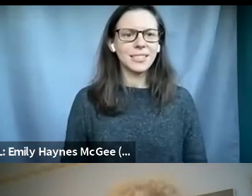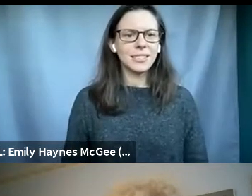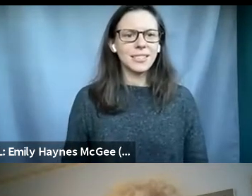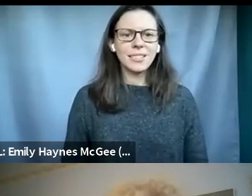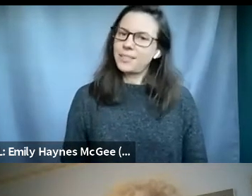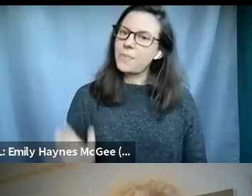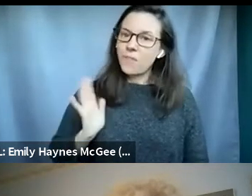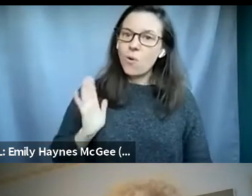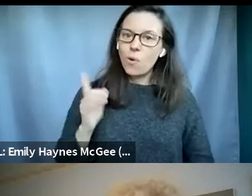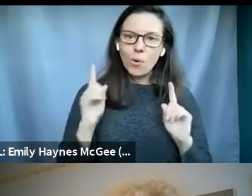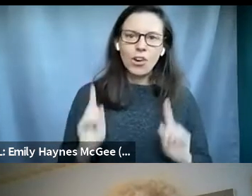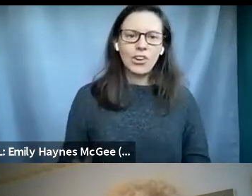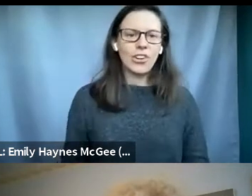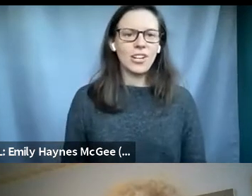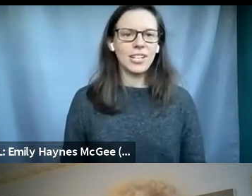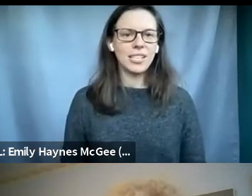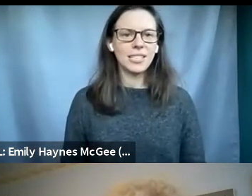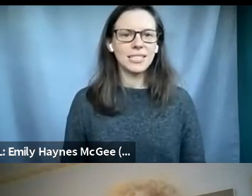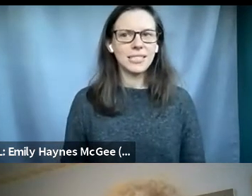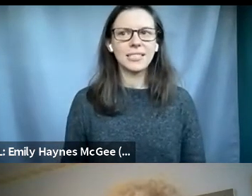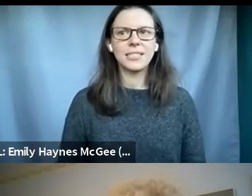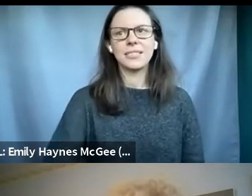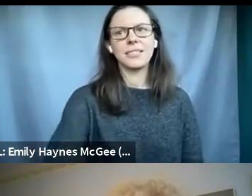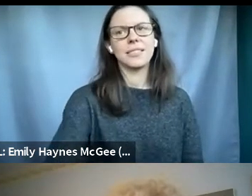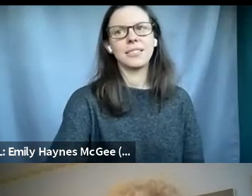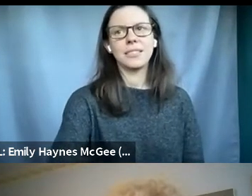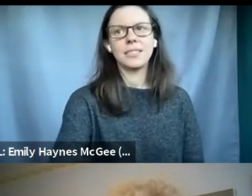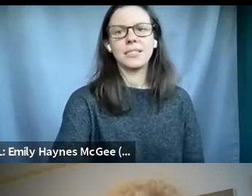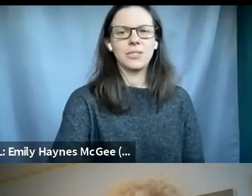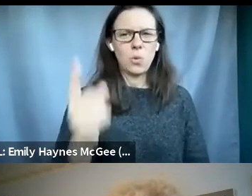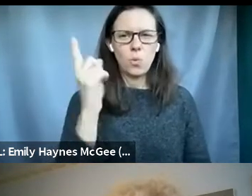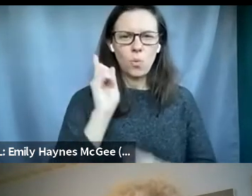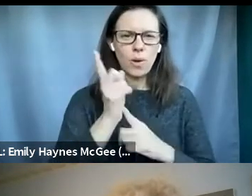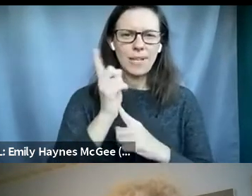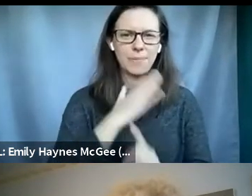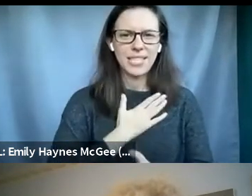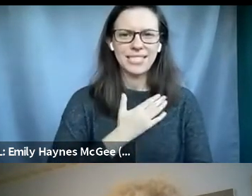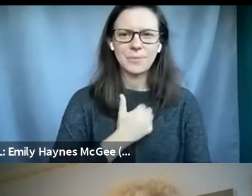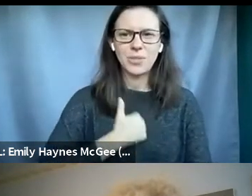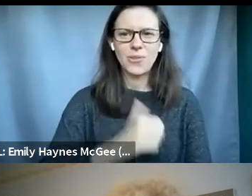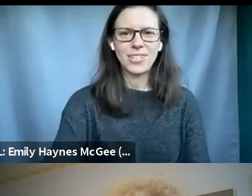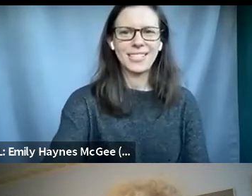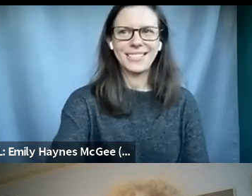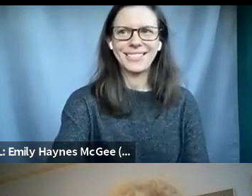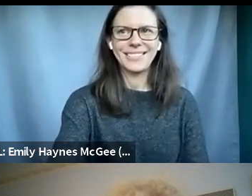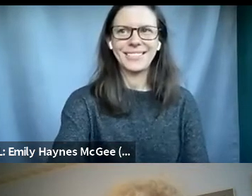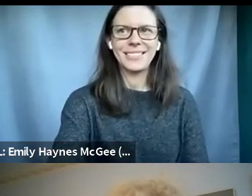Give me one second, you all. My apologies.